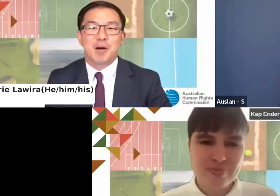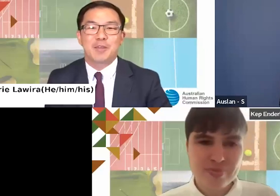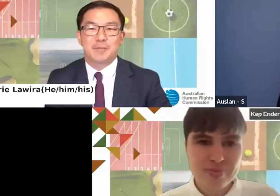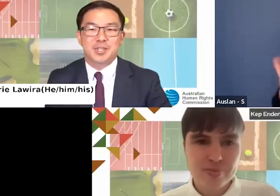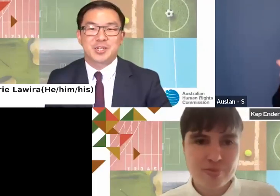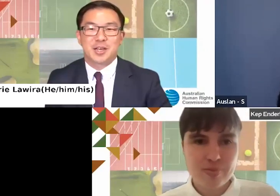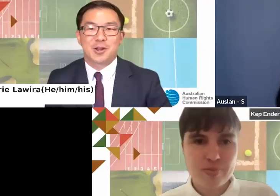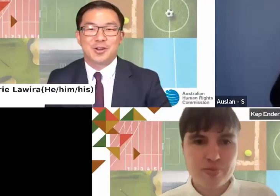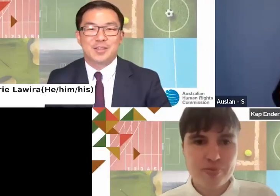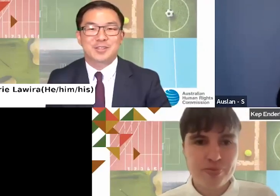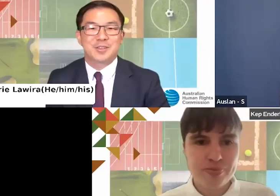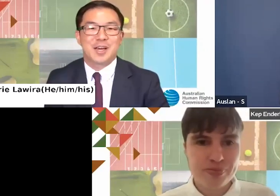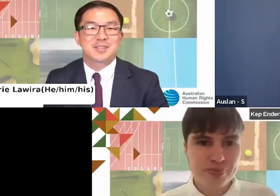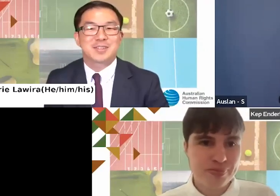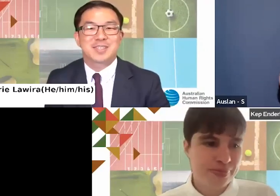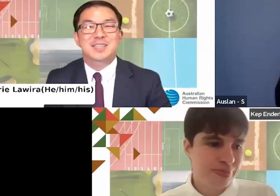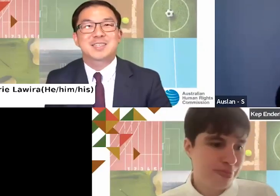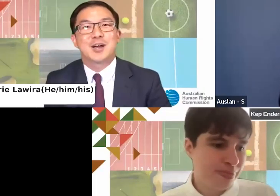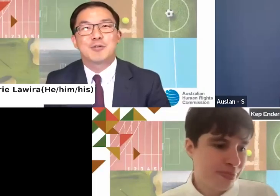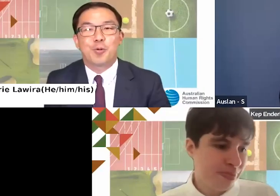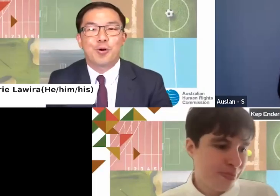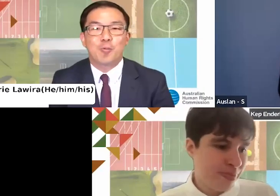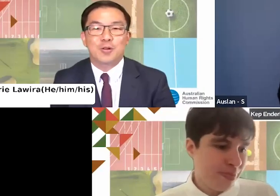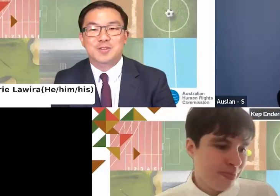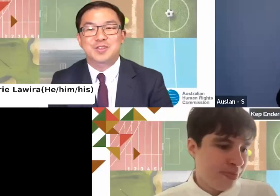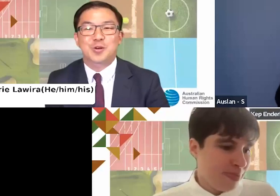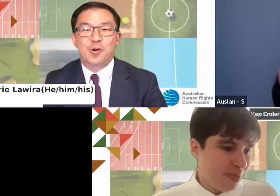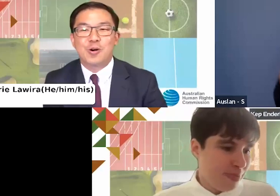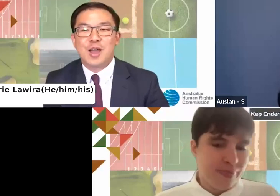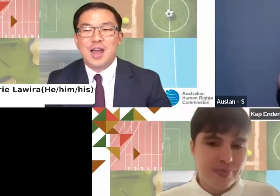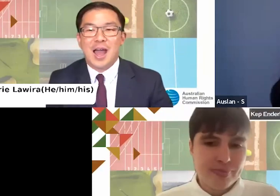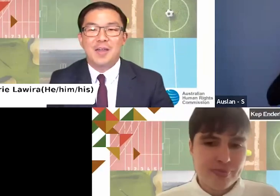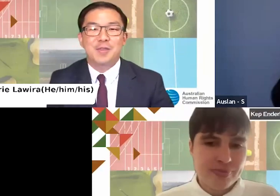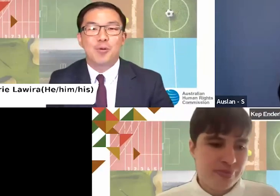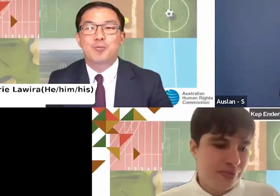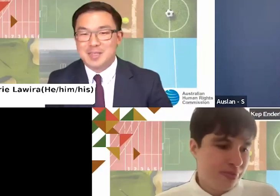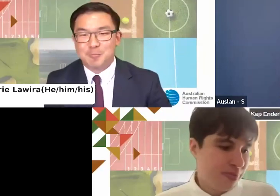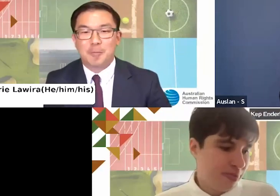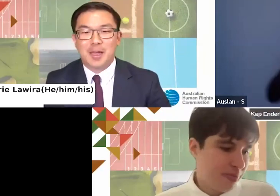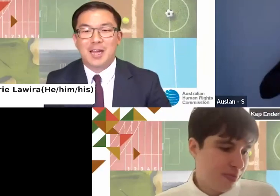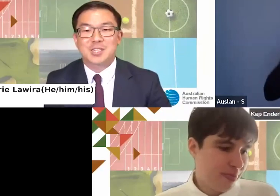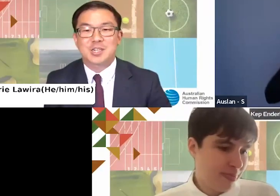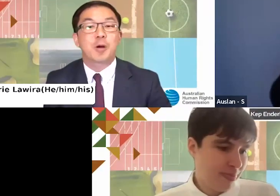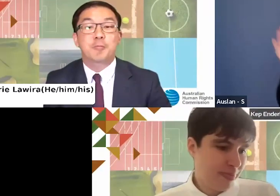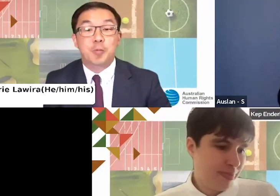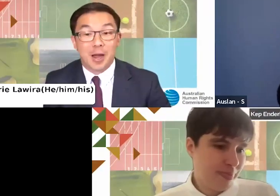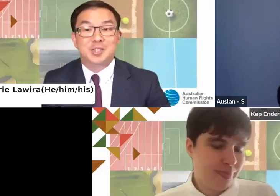by the commission, including the 2006 report. What's the Score? And the more recent public action or production